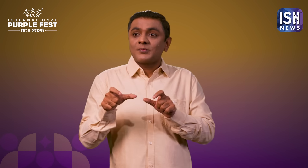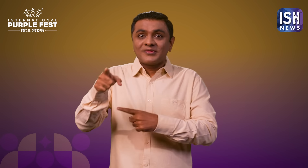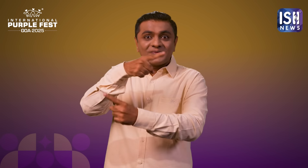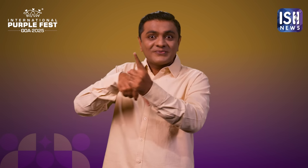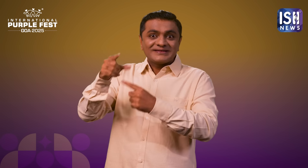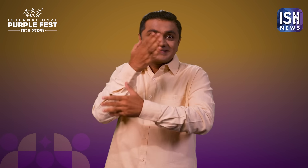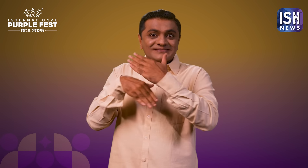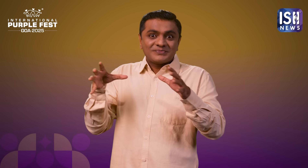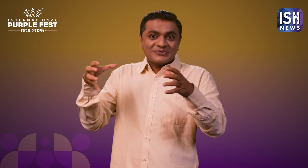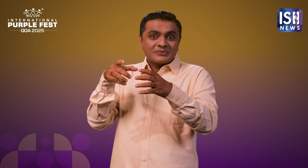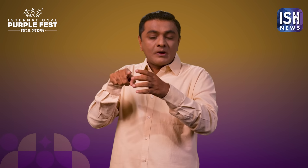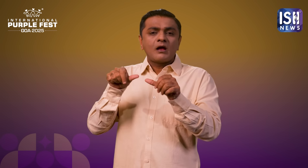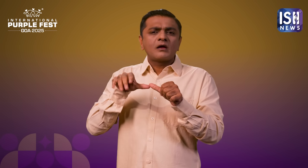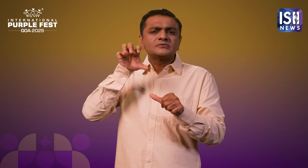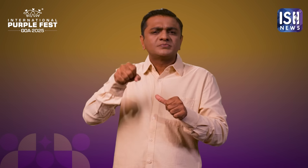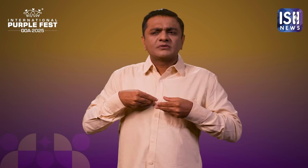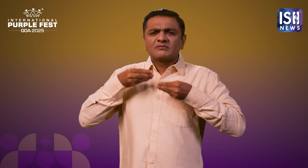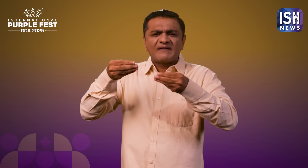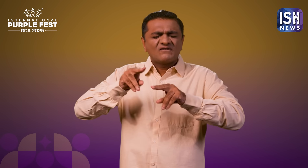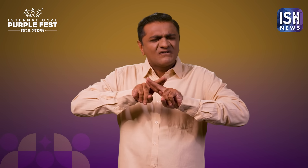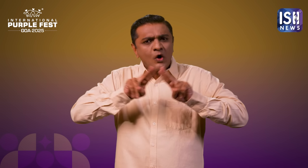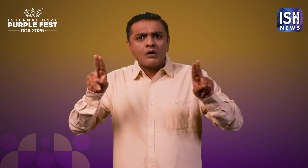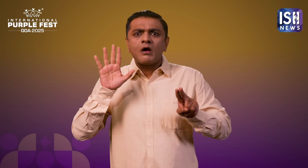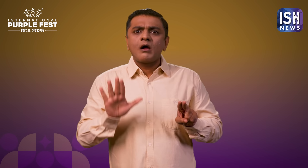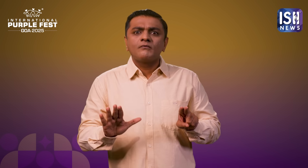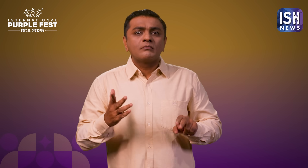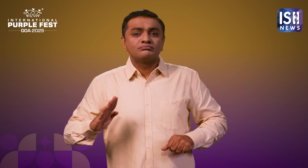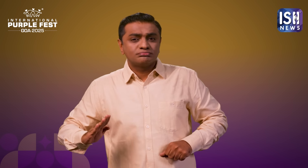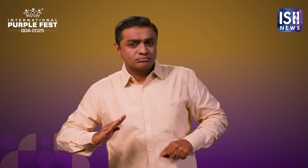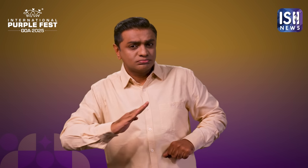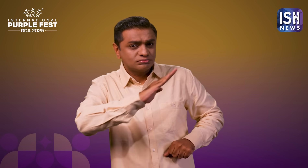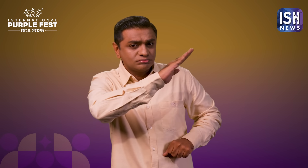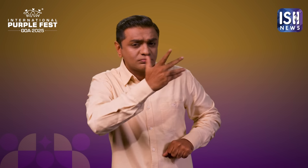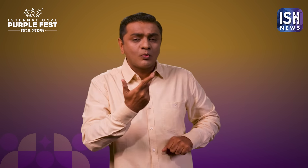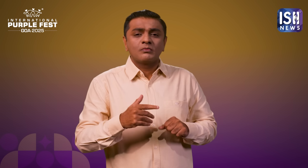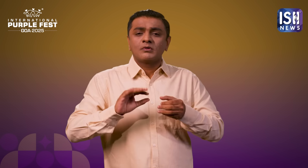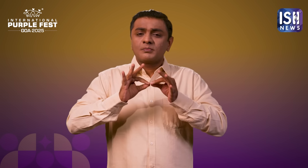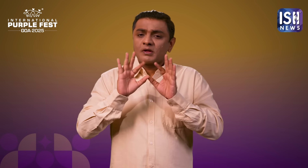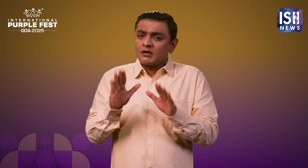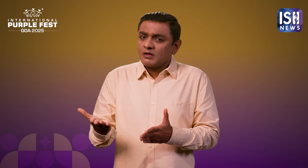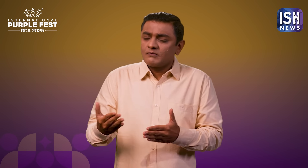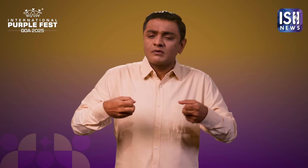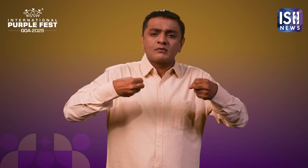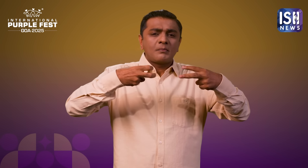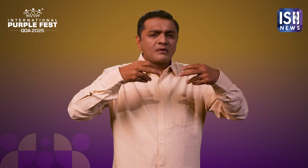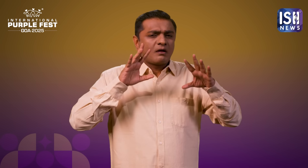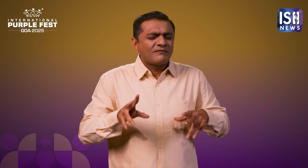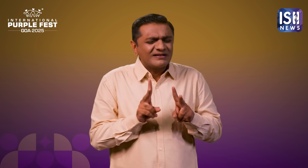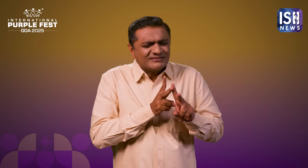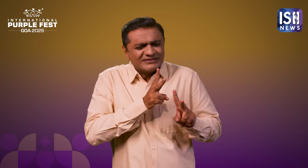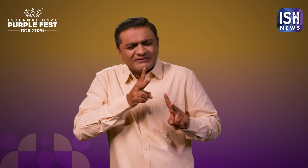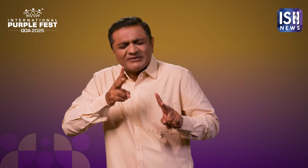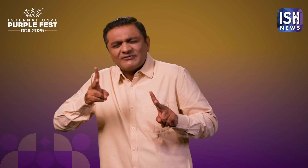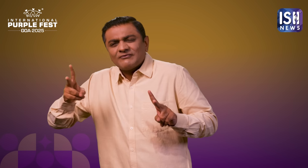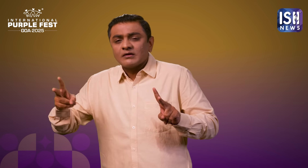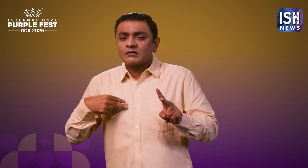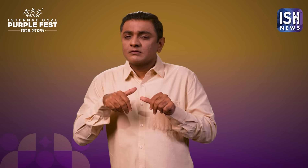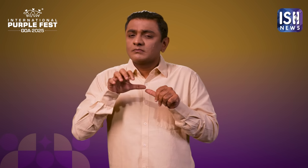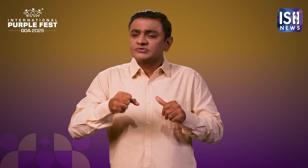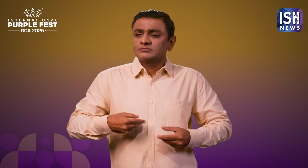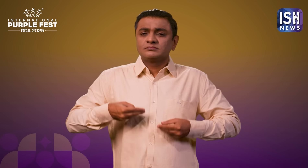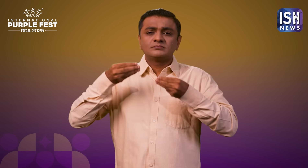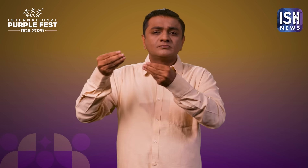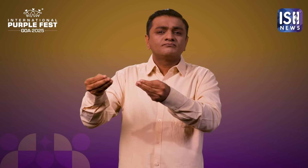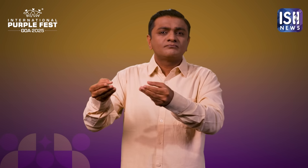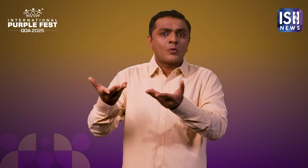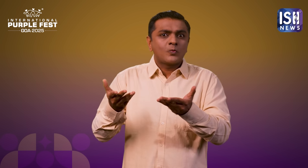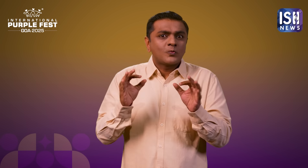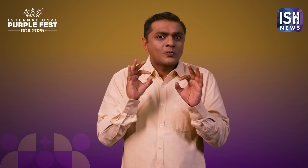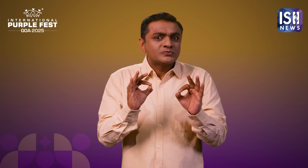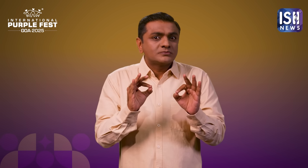Persons with disabilities are provided full accessibility, including ramps, sign language interpreters, captions, and other support. Amazing!